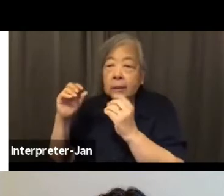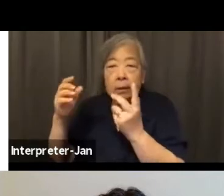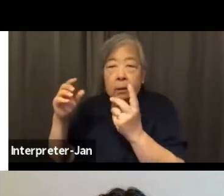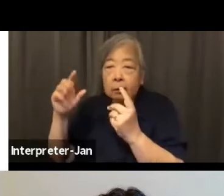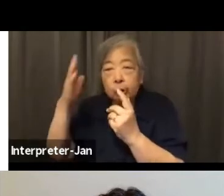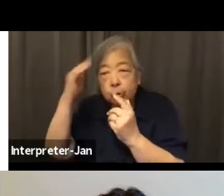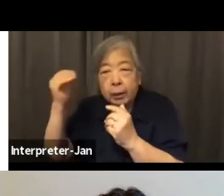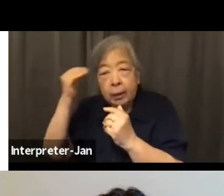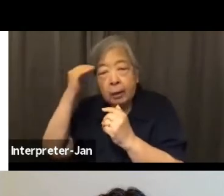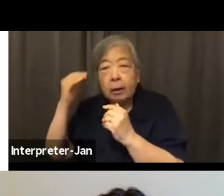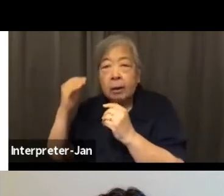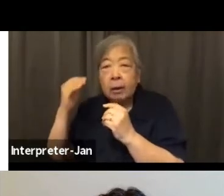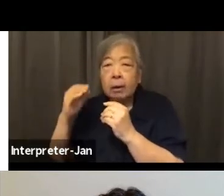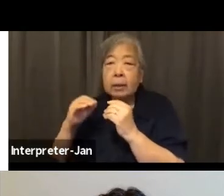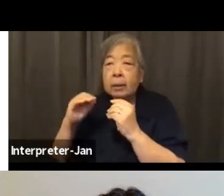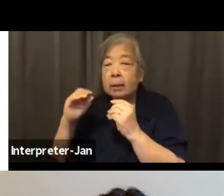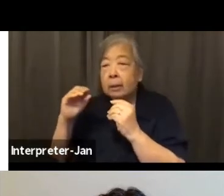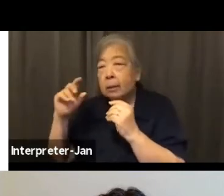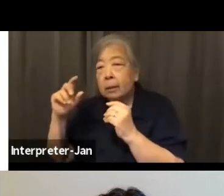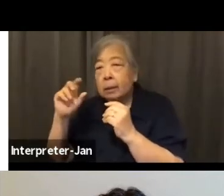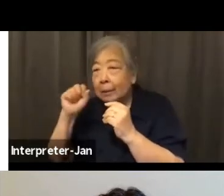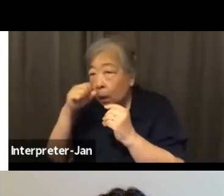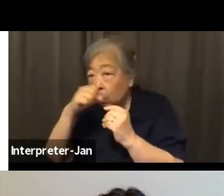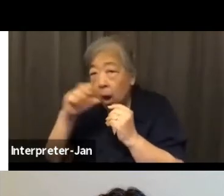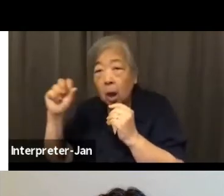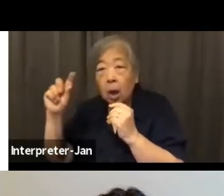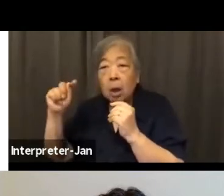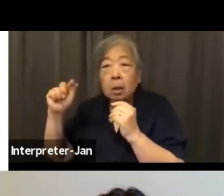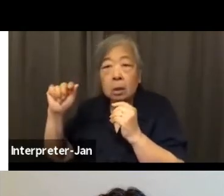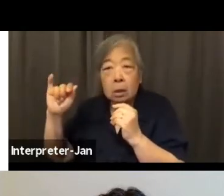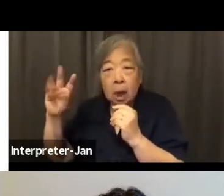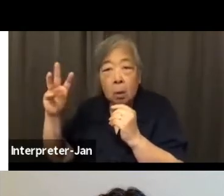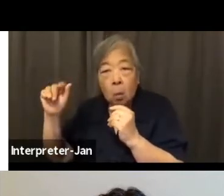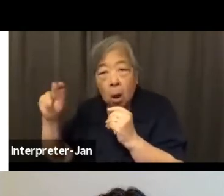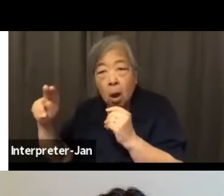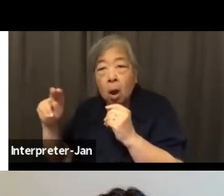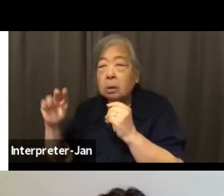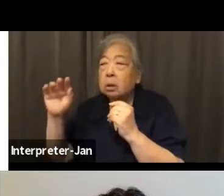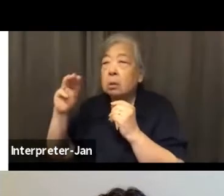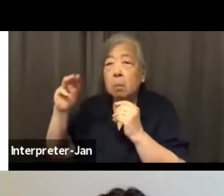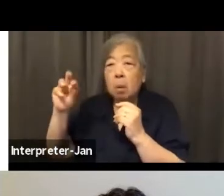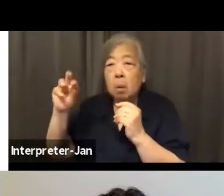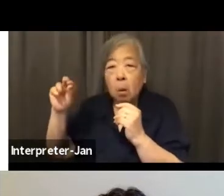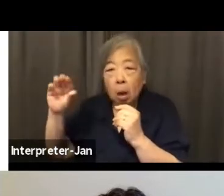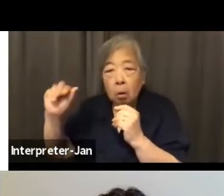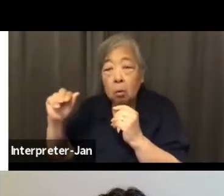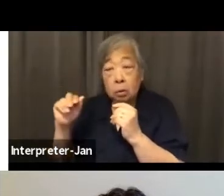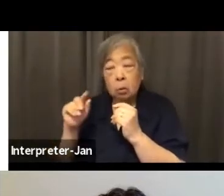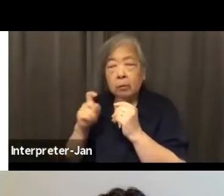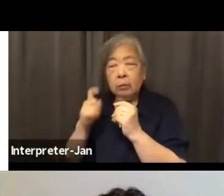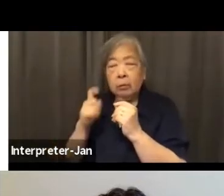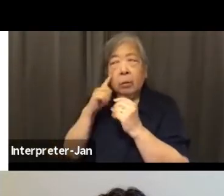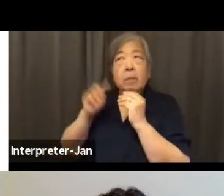this was also very important that the platform would work in their context, too.